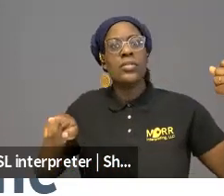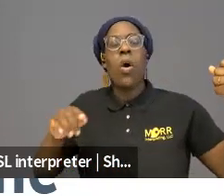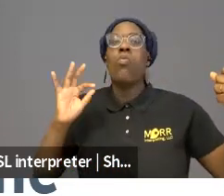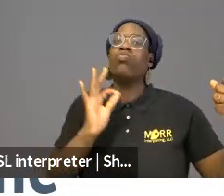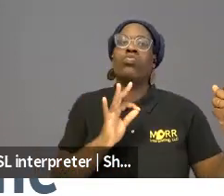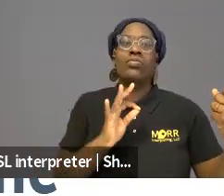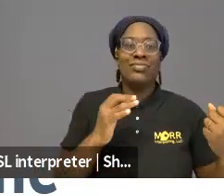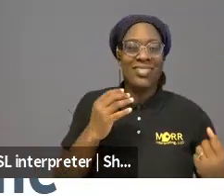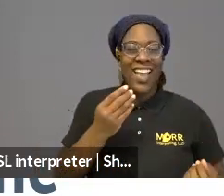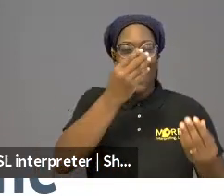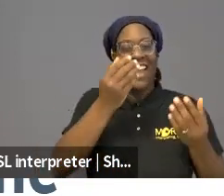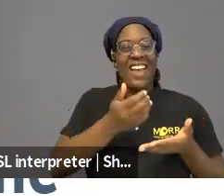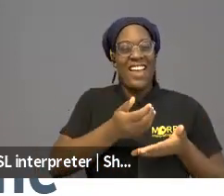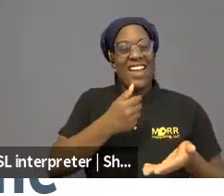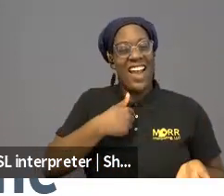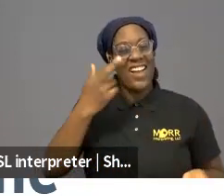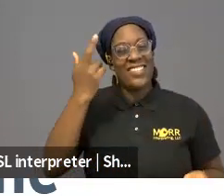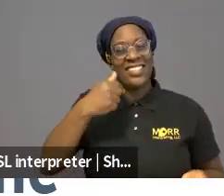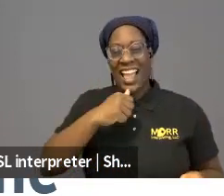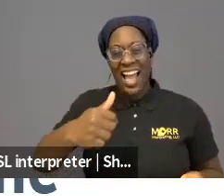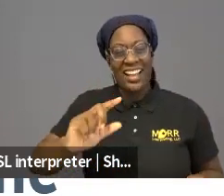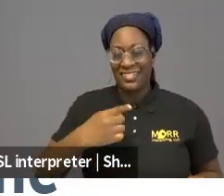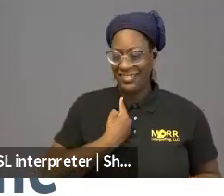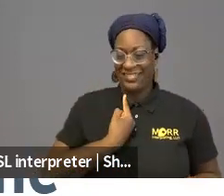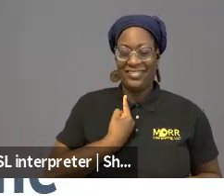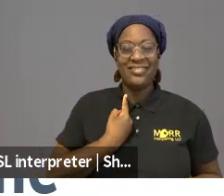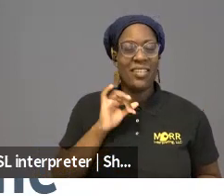to help my tutors get their online tutoring back on track if I knew it was something that